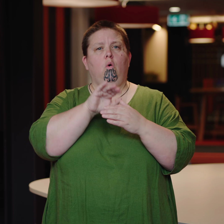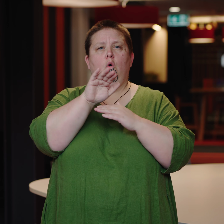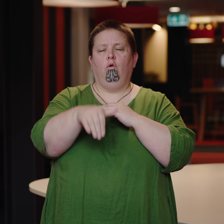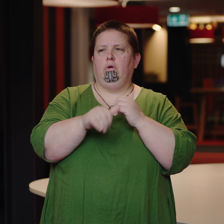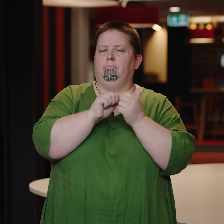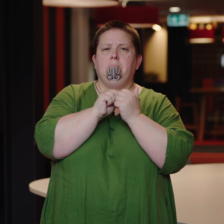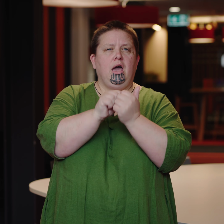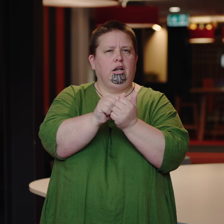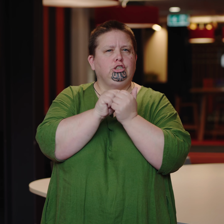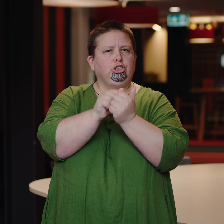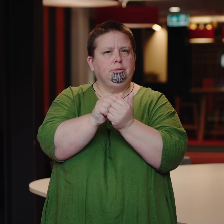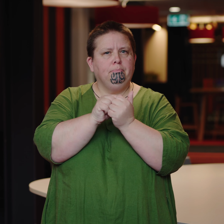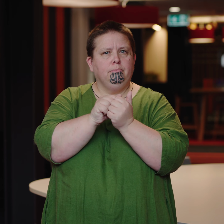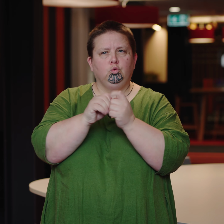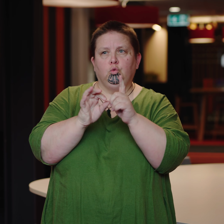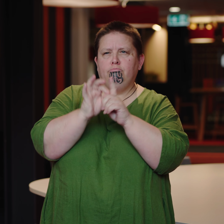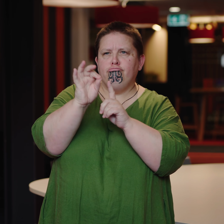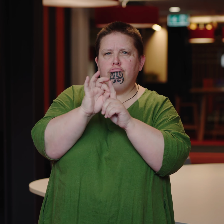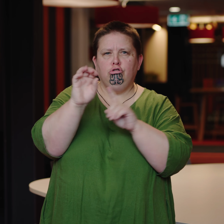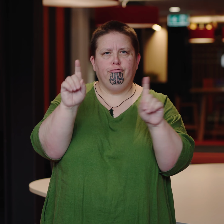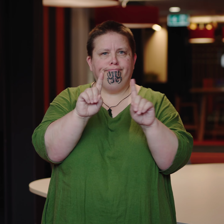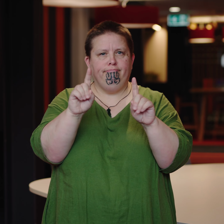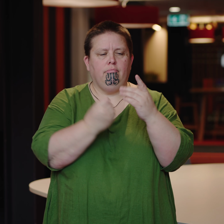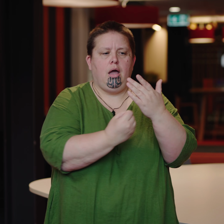partnership to improve outcomes for disabled people and their whānau.